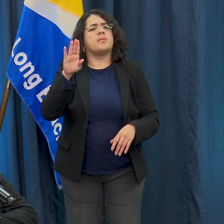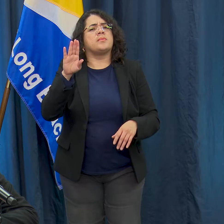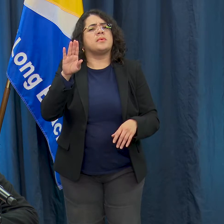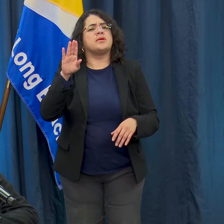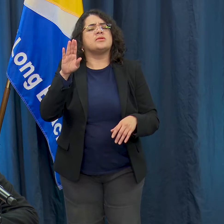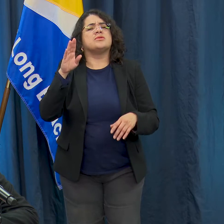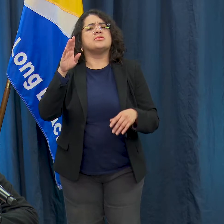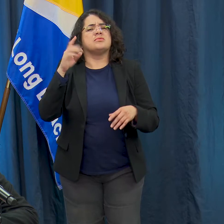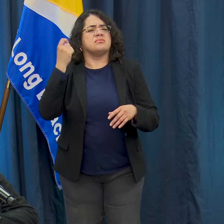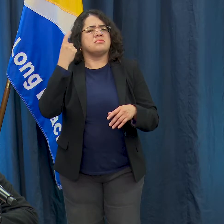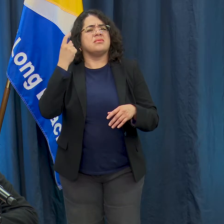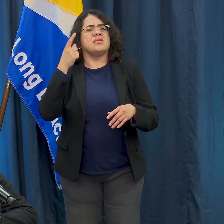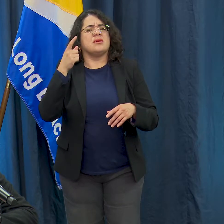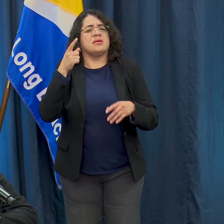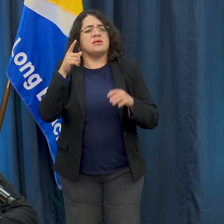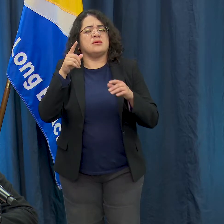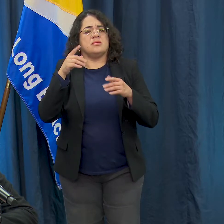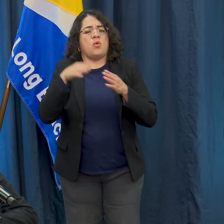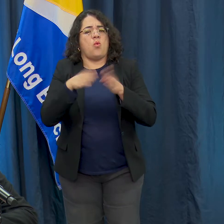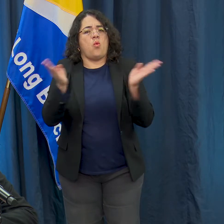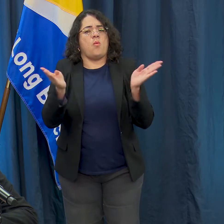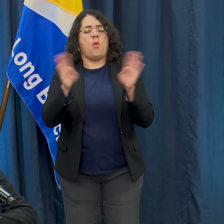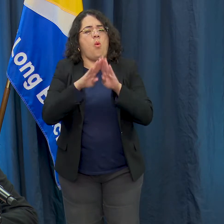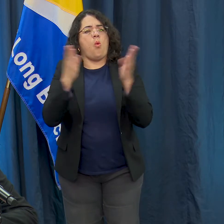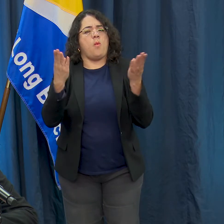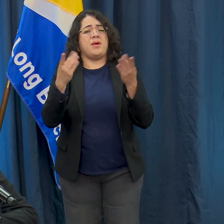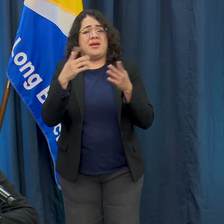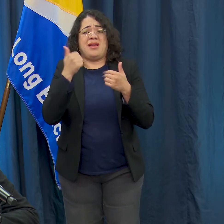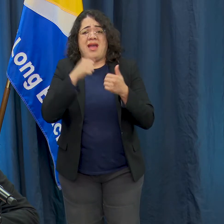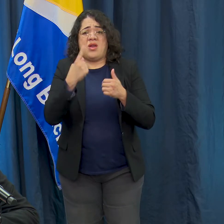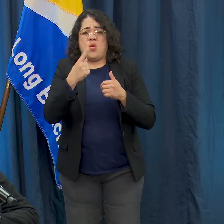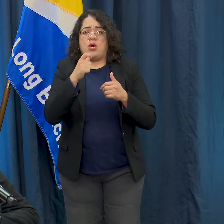weekend and if they had to be shut down? so I don't know the answer to that. I